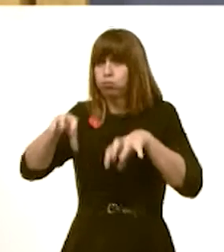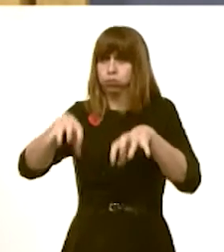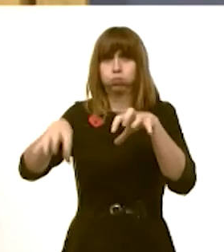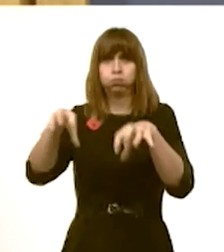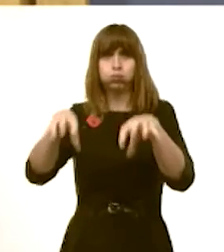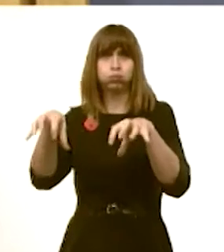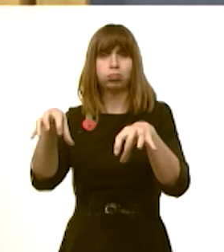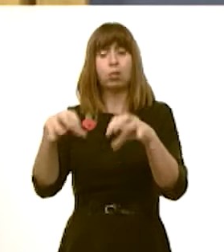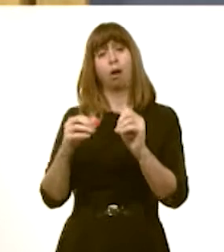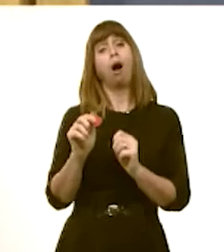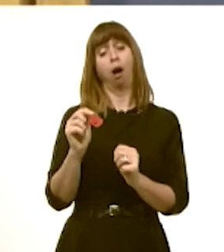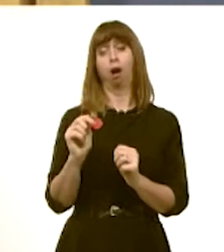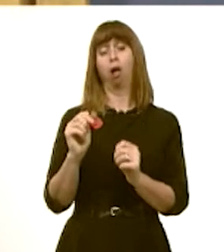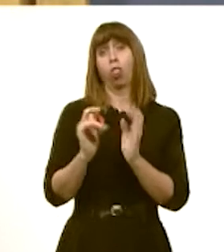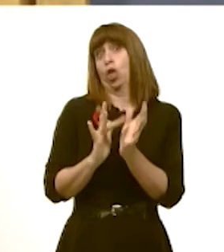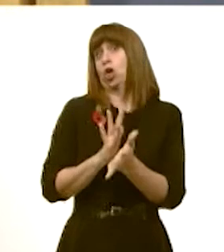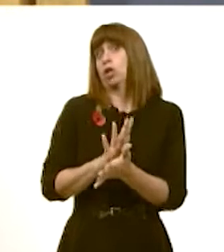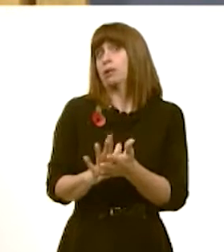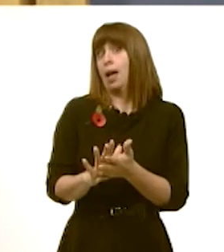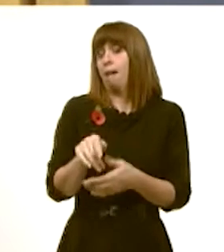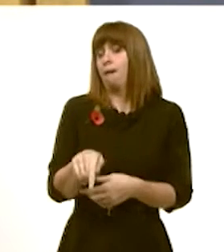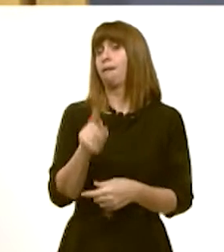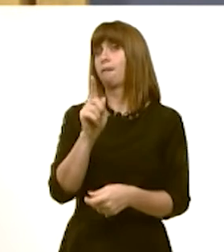On Thursday, of course, First Minister, I know you will be helping to open the Friars